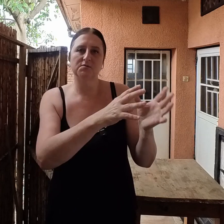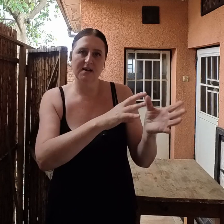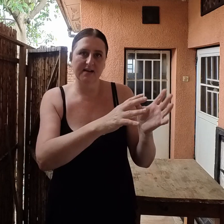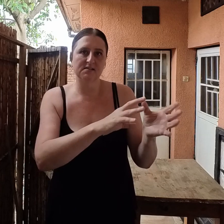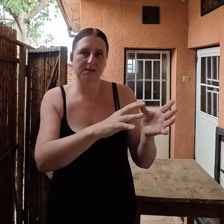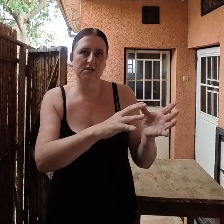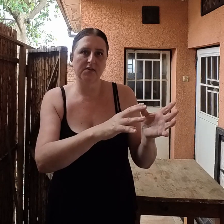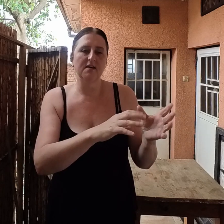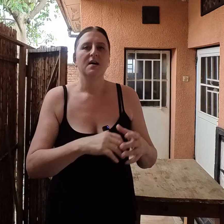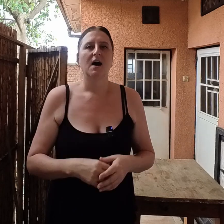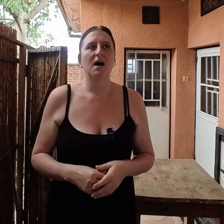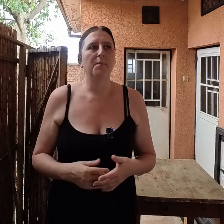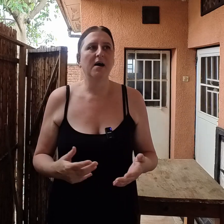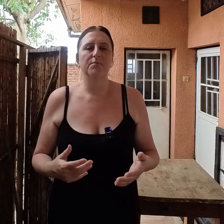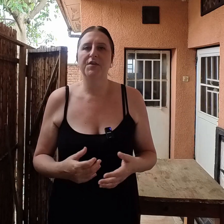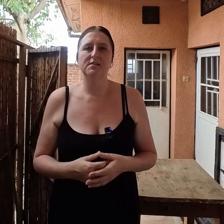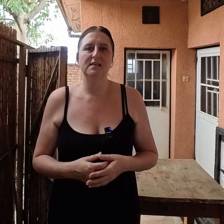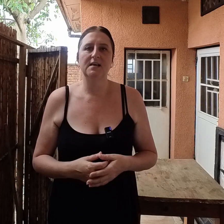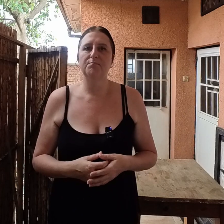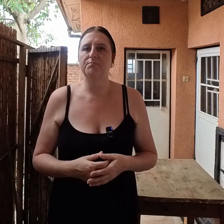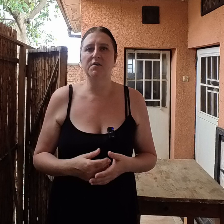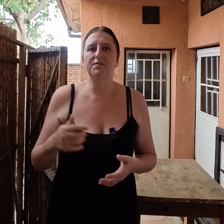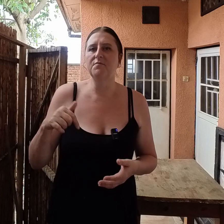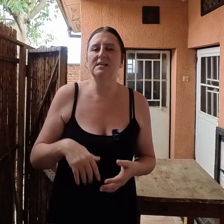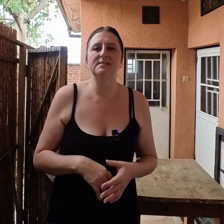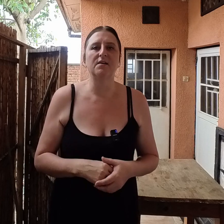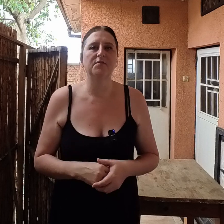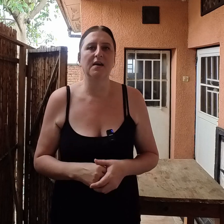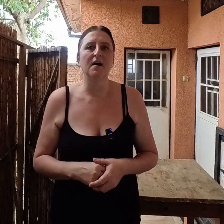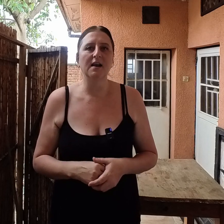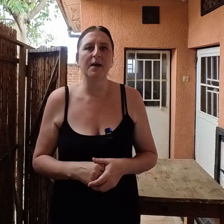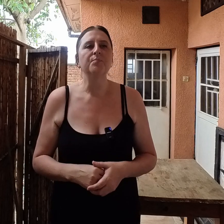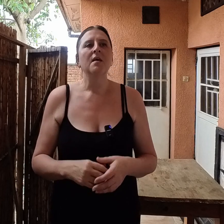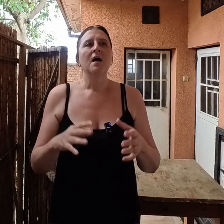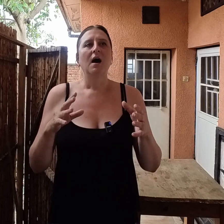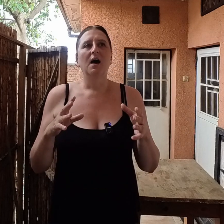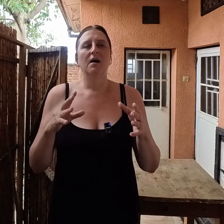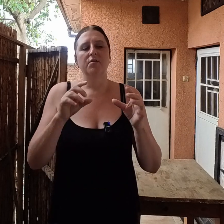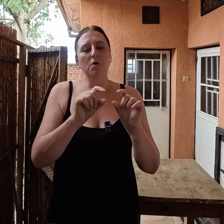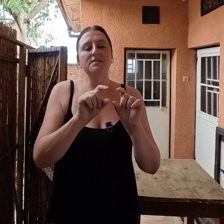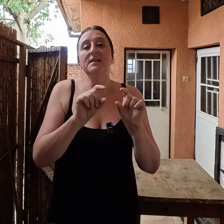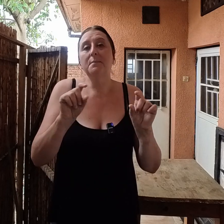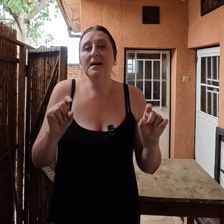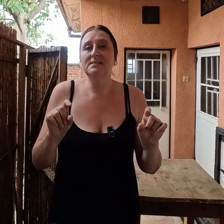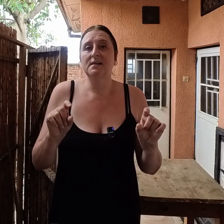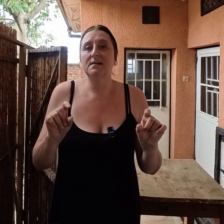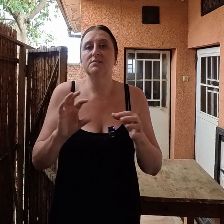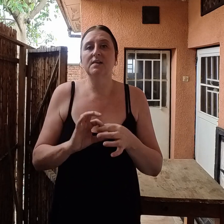are right next to each other, about 30 to 35 minutes south of Kigali. The word Nyamata is